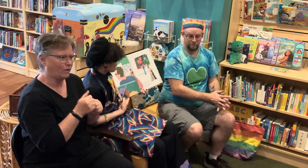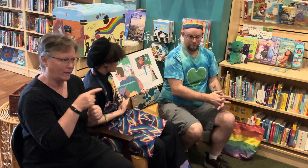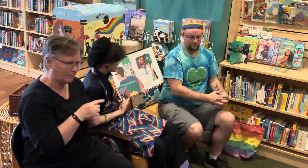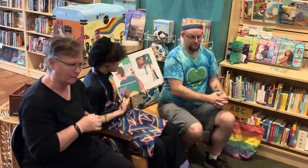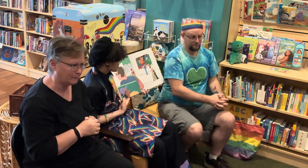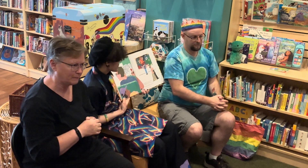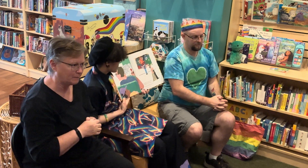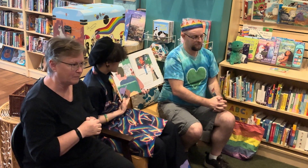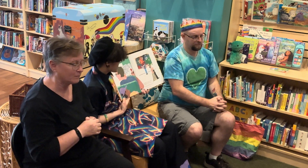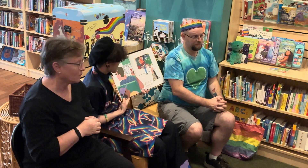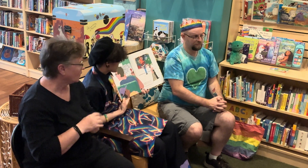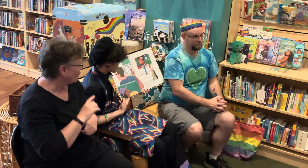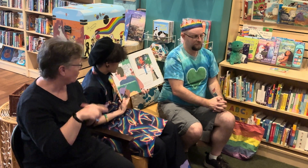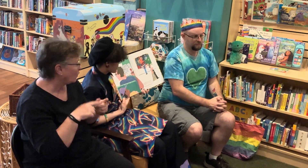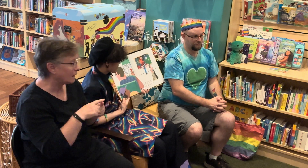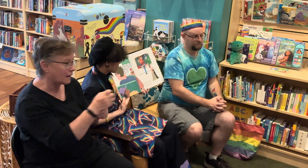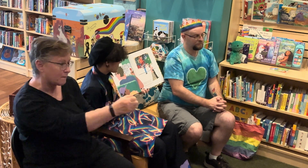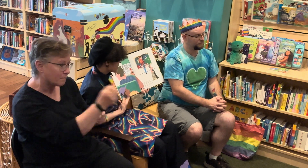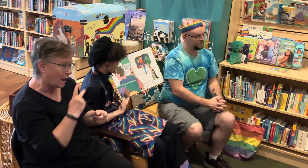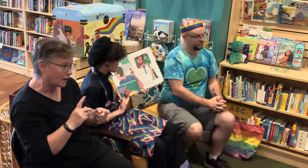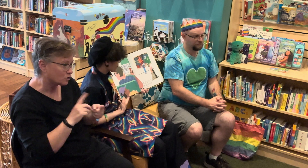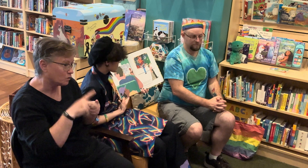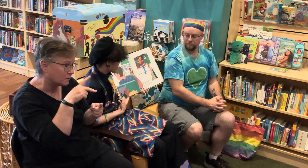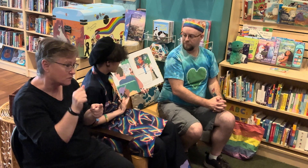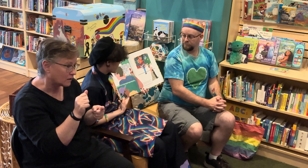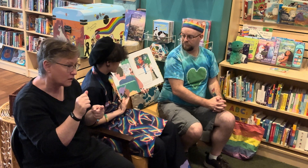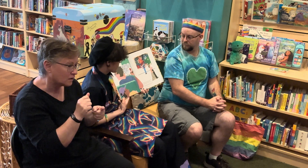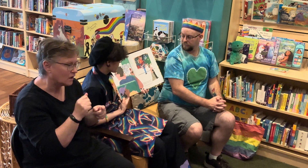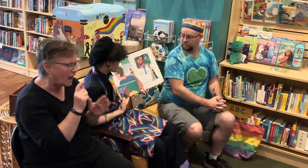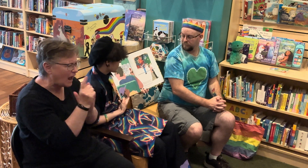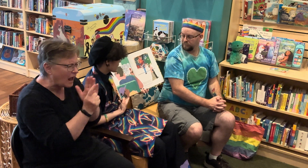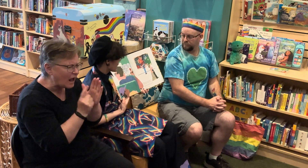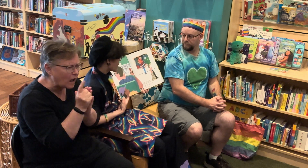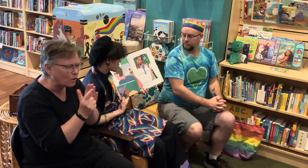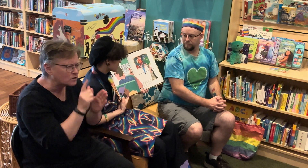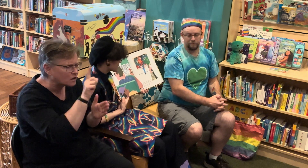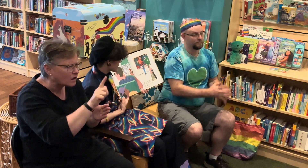When Keith returned to Pittsburgh, he spent hours in the library reading about artists he